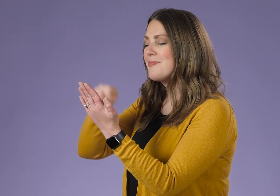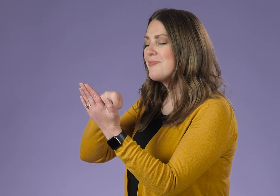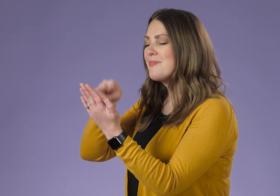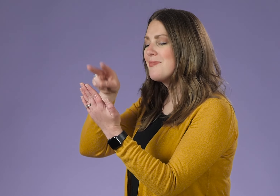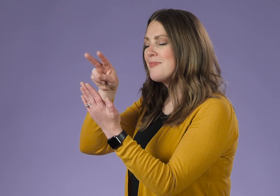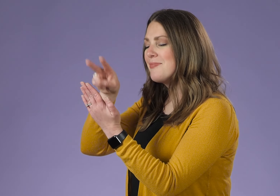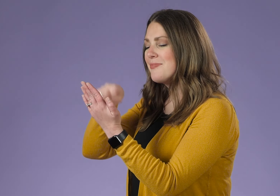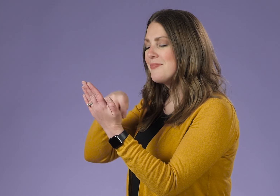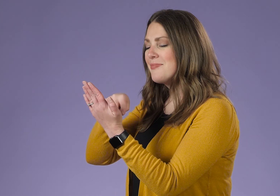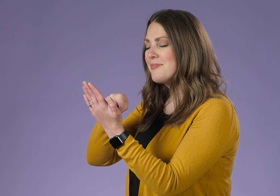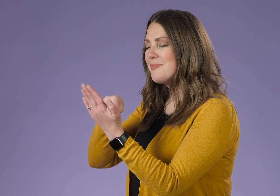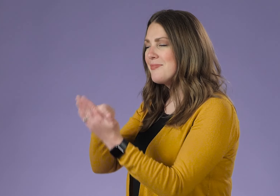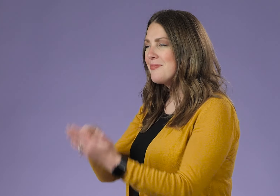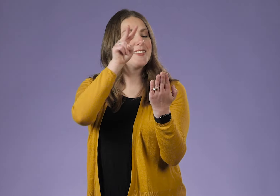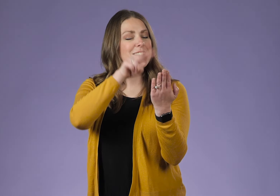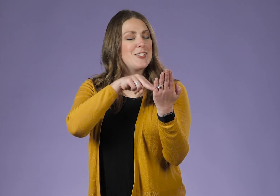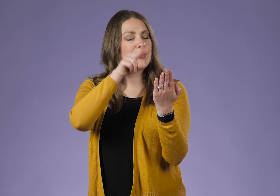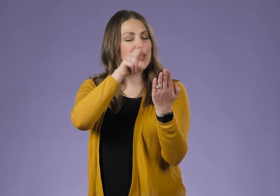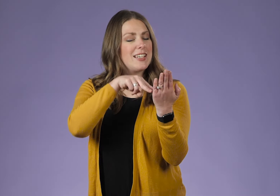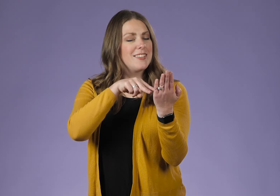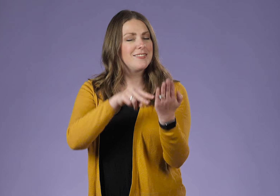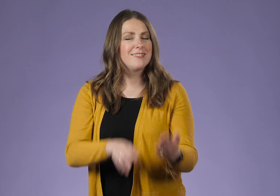Reading down the pages to read.